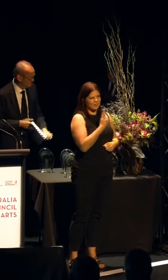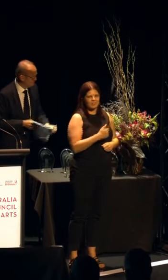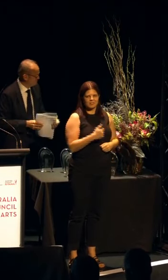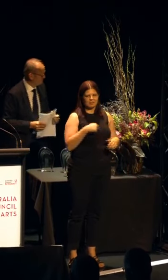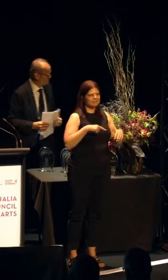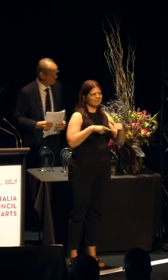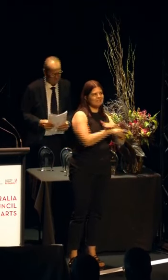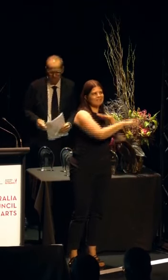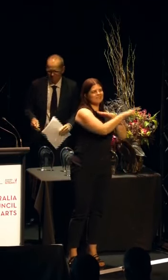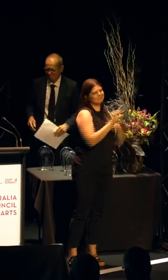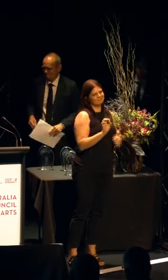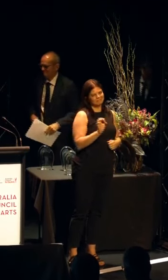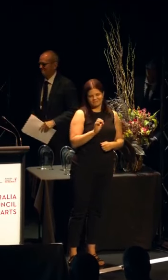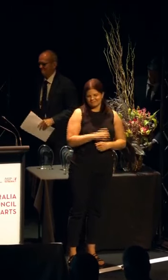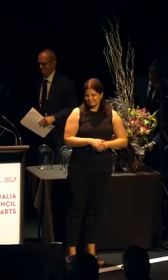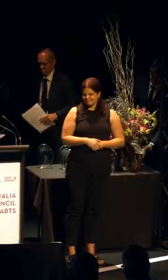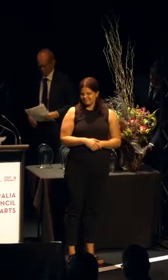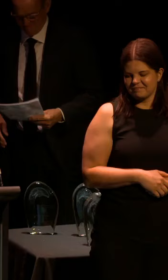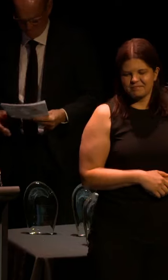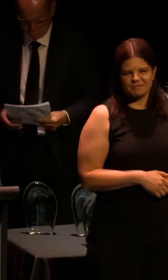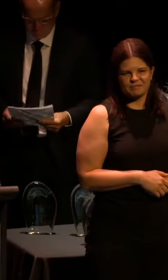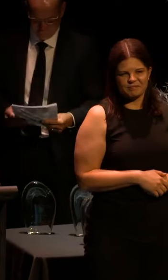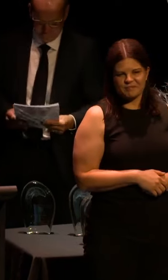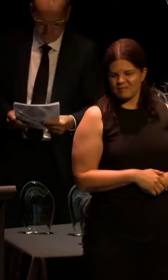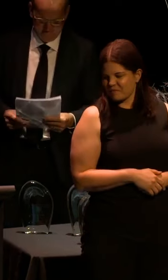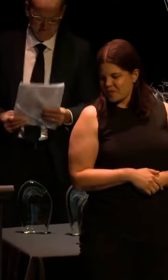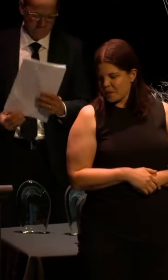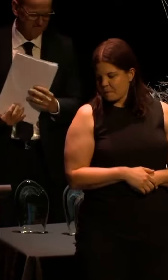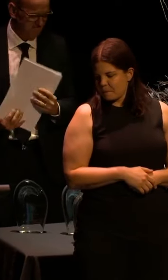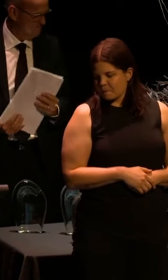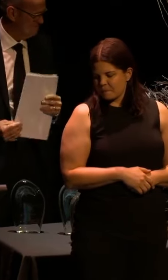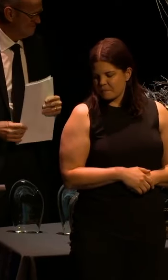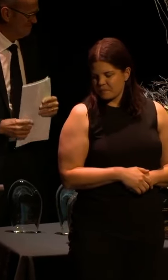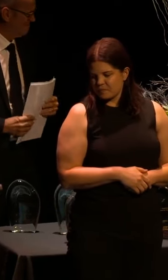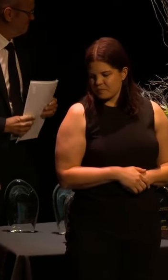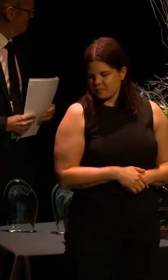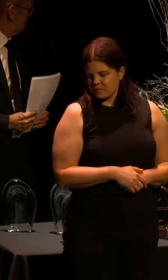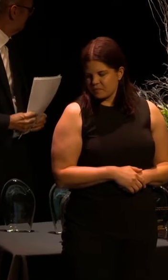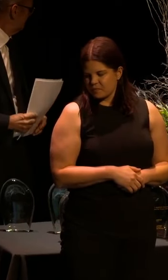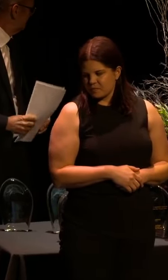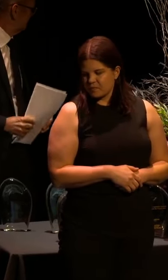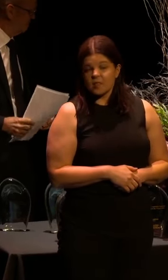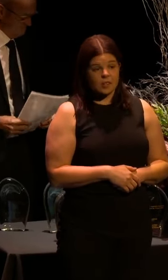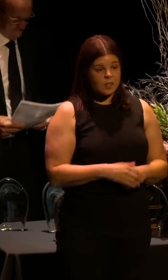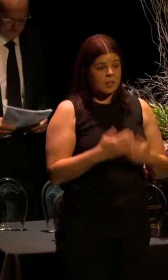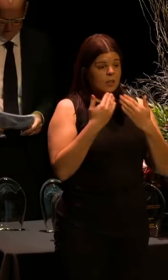I won't leave town. Thank you.